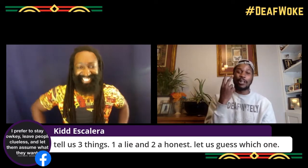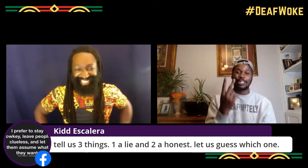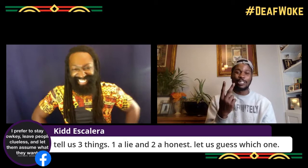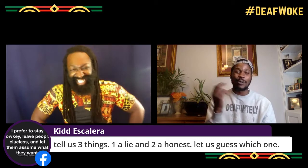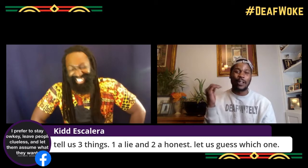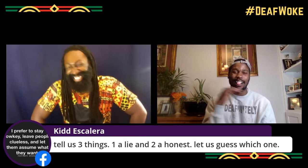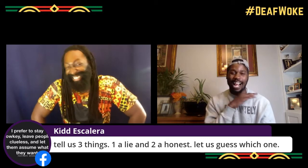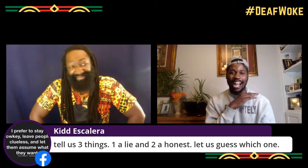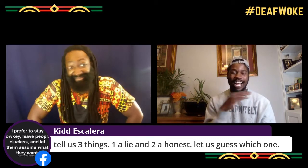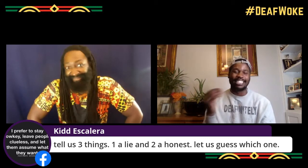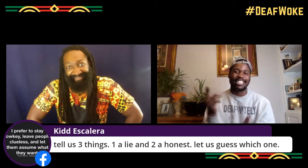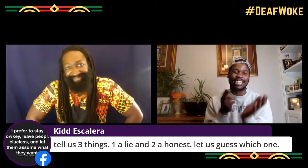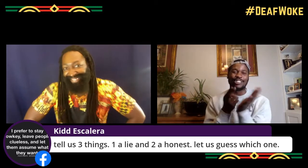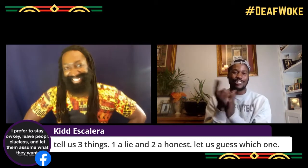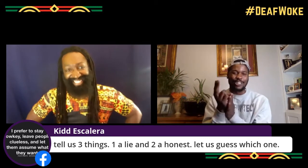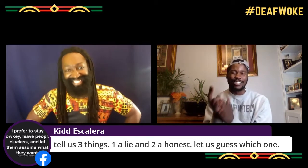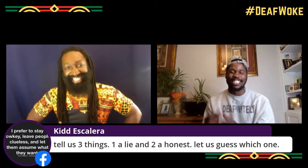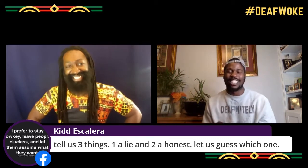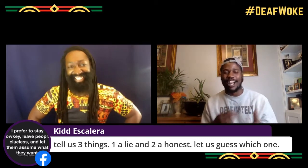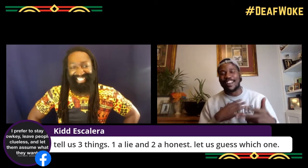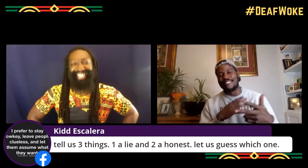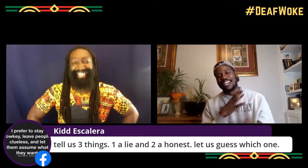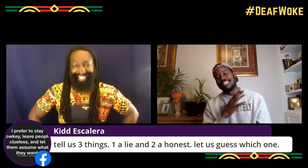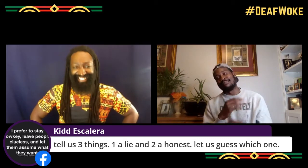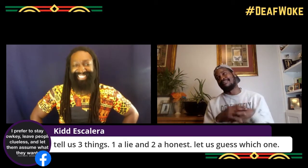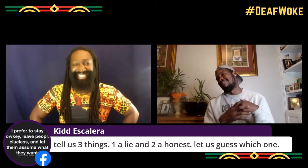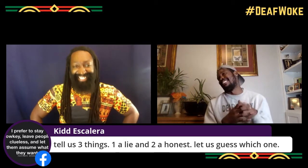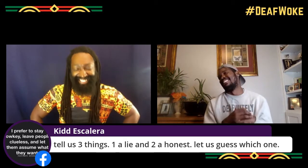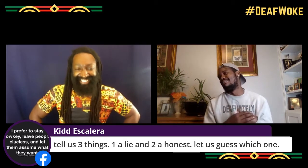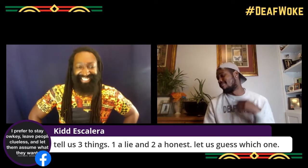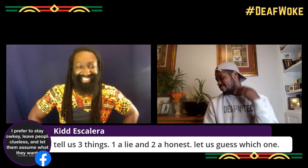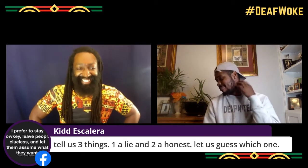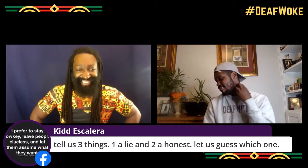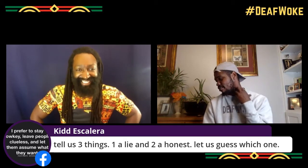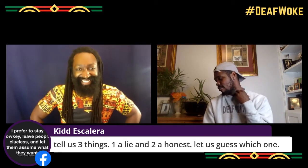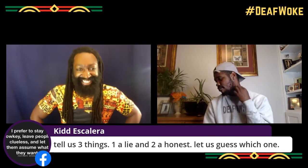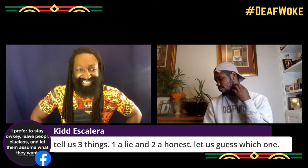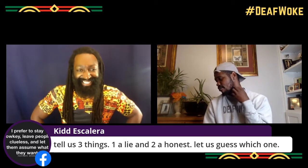All right, all right. So two lies and a truth. Okay.